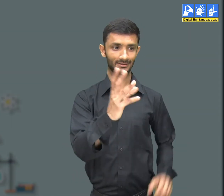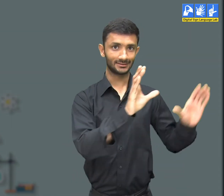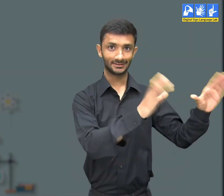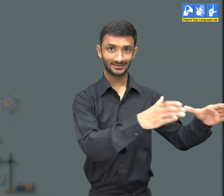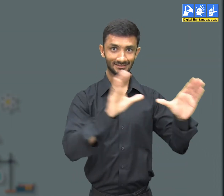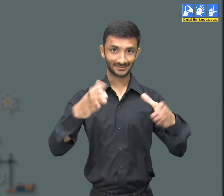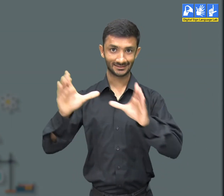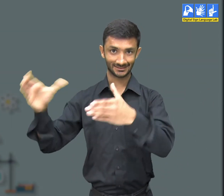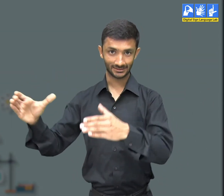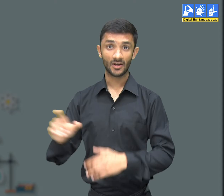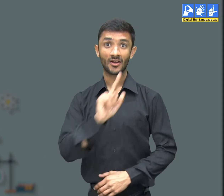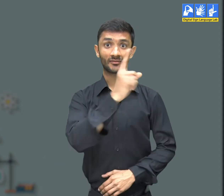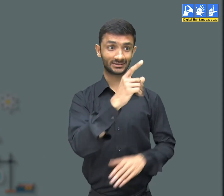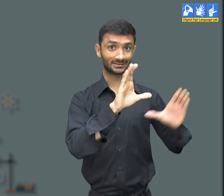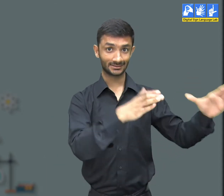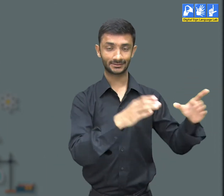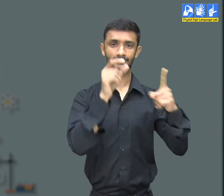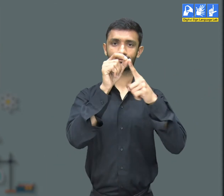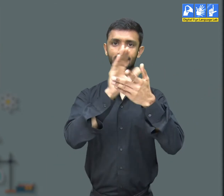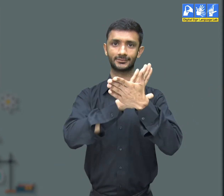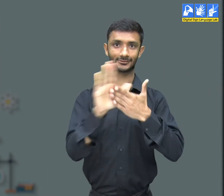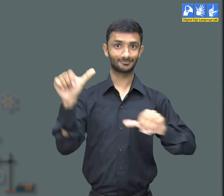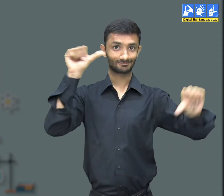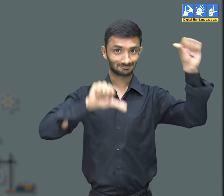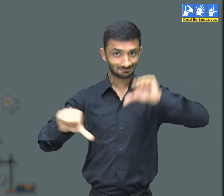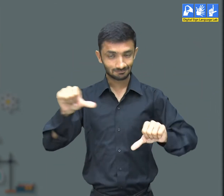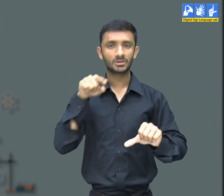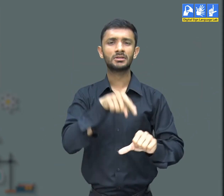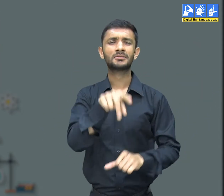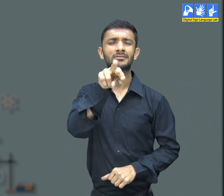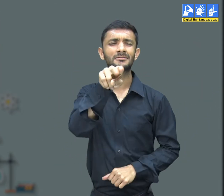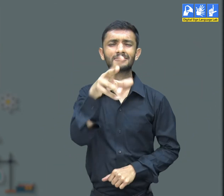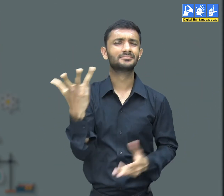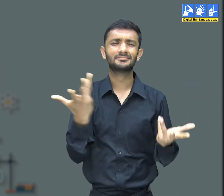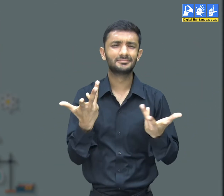Now first we will do physics.